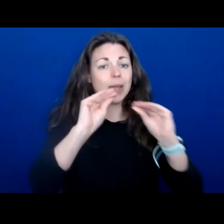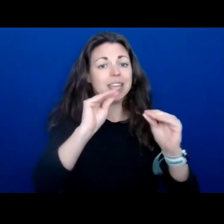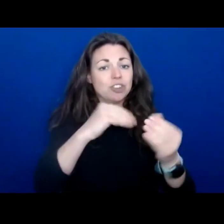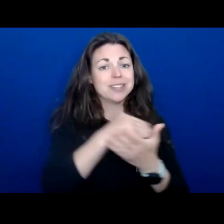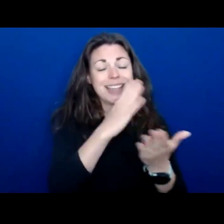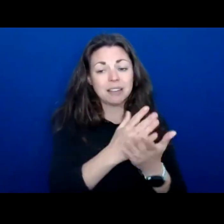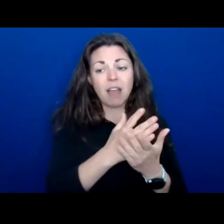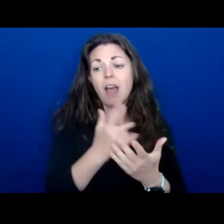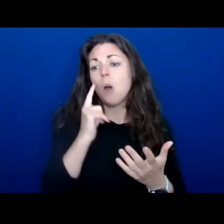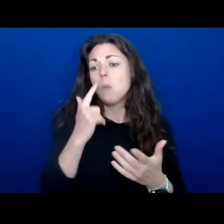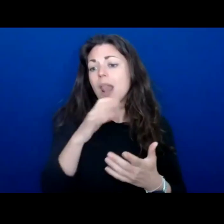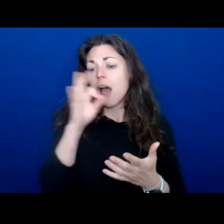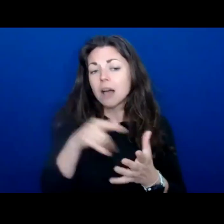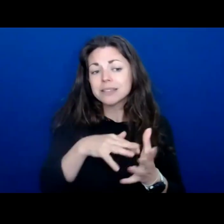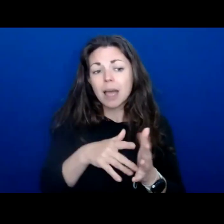email if any of you want to connect from here on out.